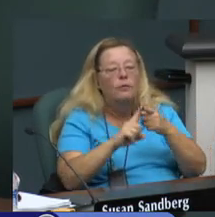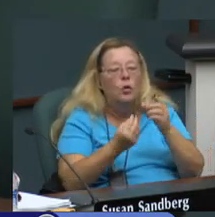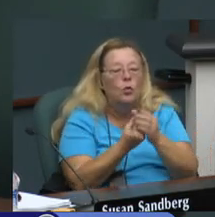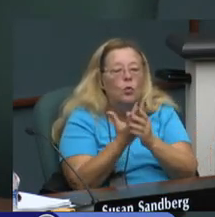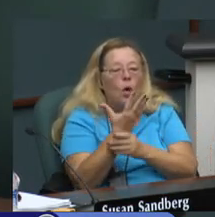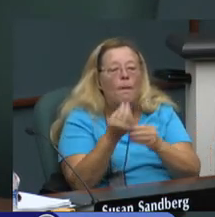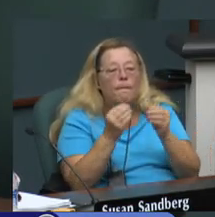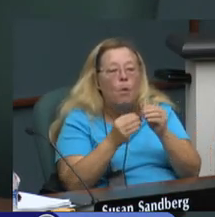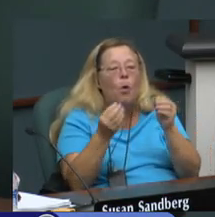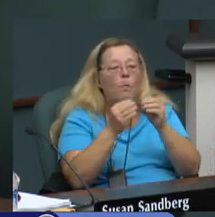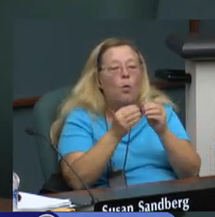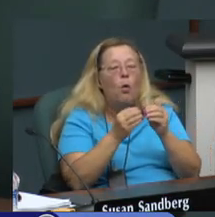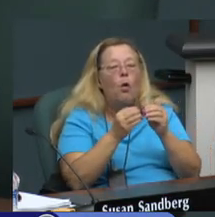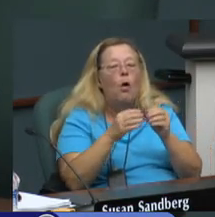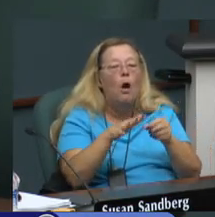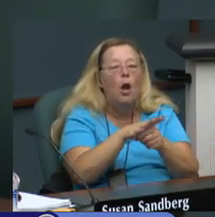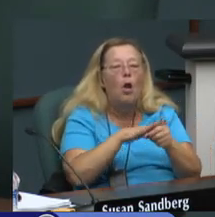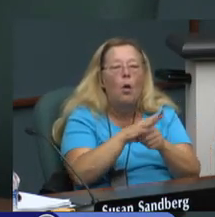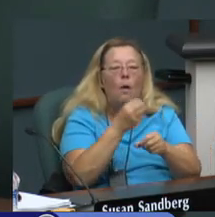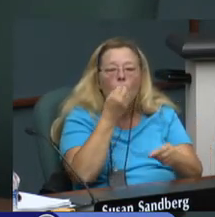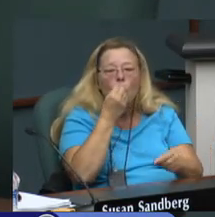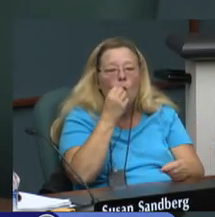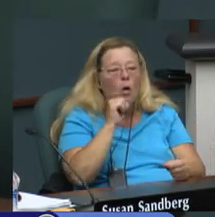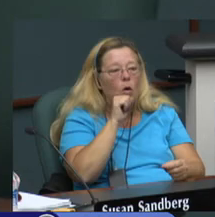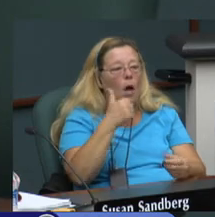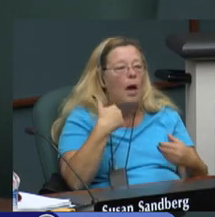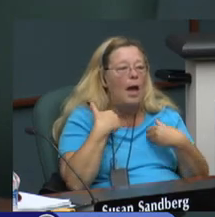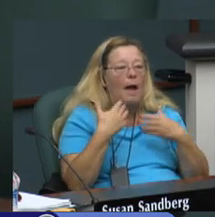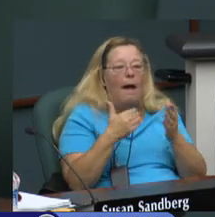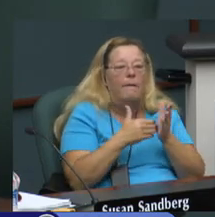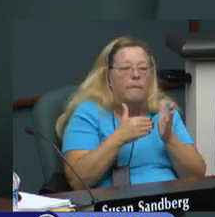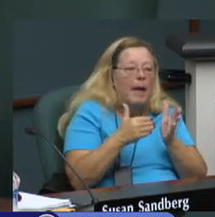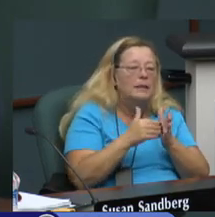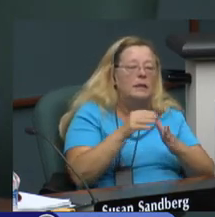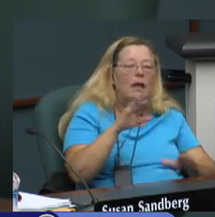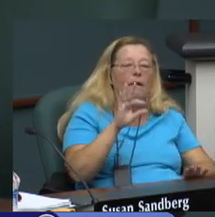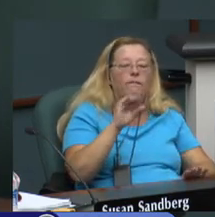more local food we're not going to have massive fossil fuel inputs and